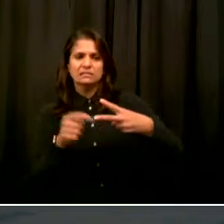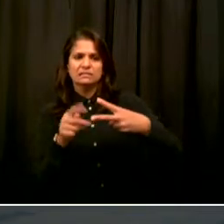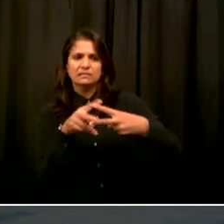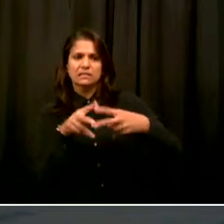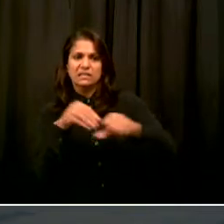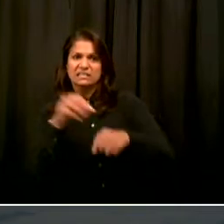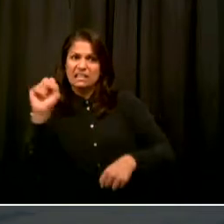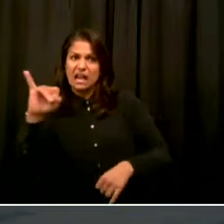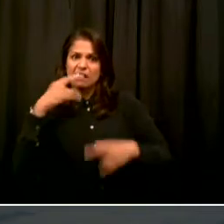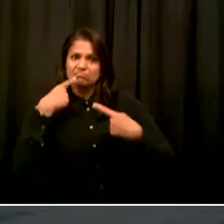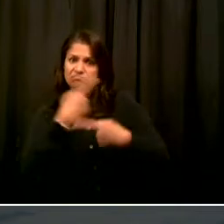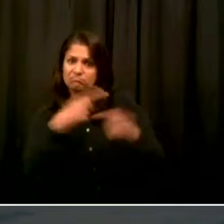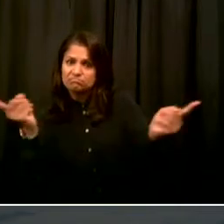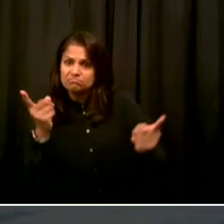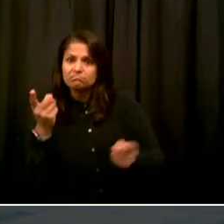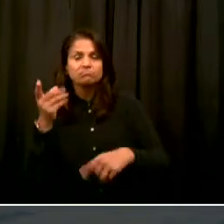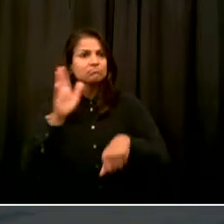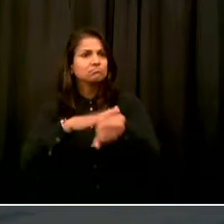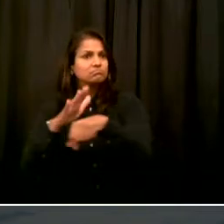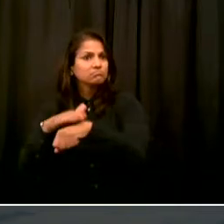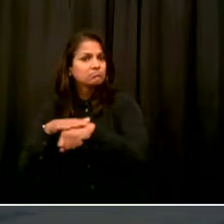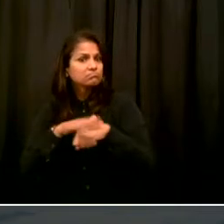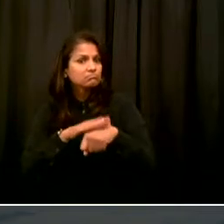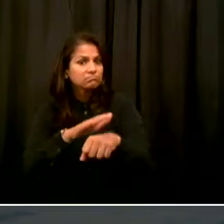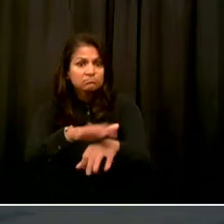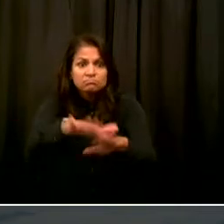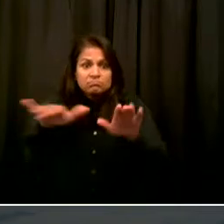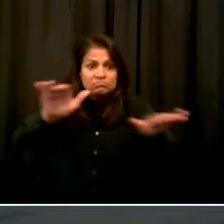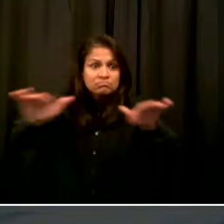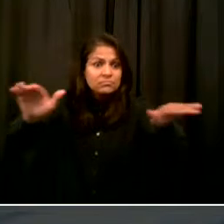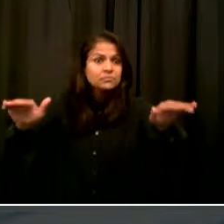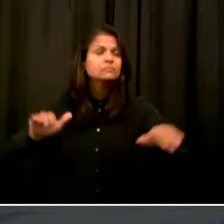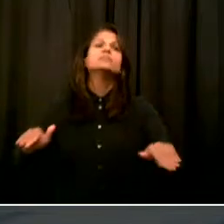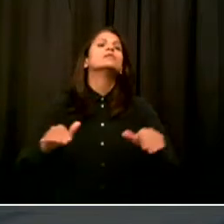SOUTHEAST QUEENS. WE WILL APPLY